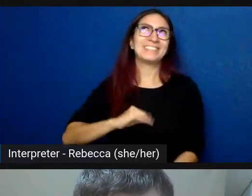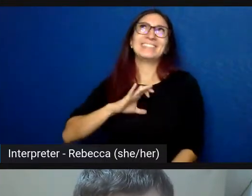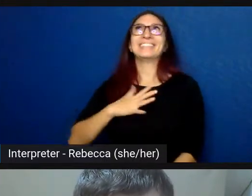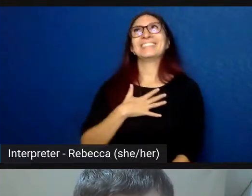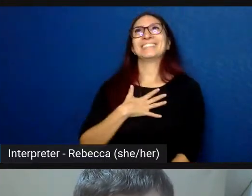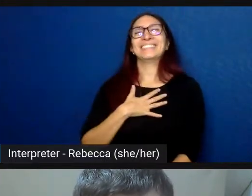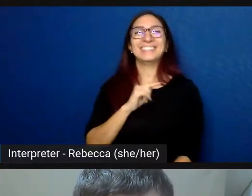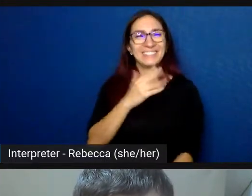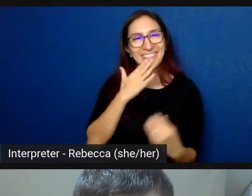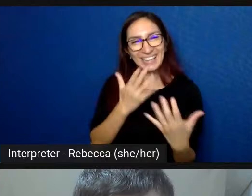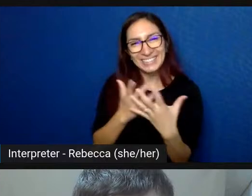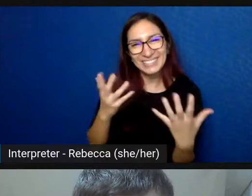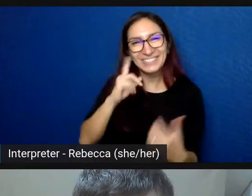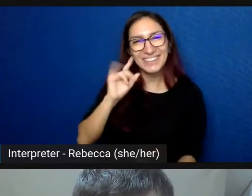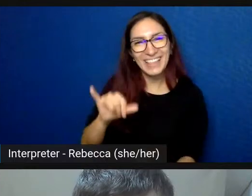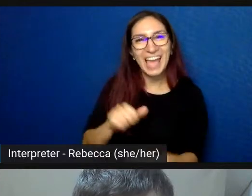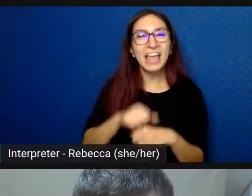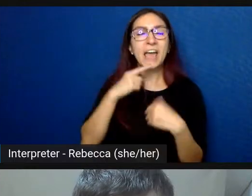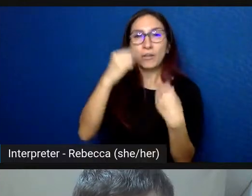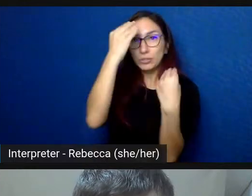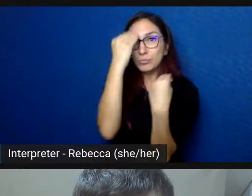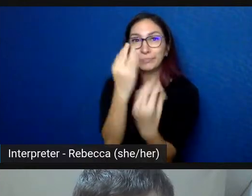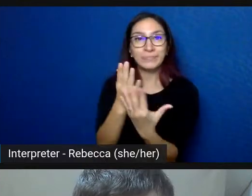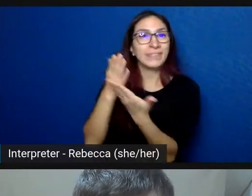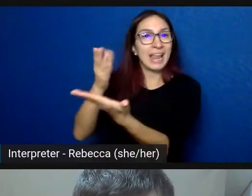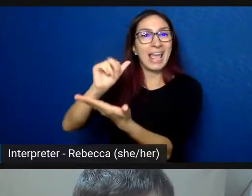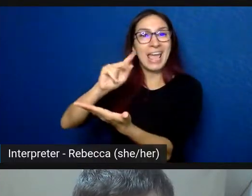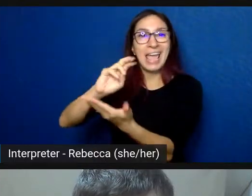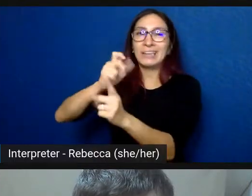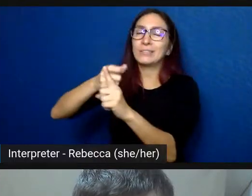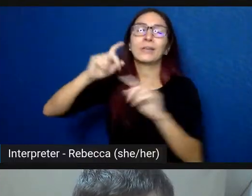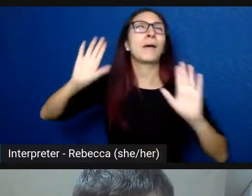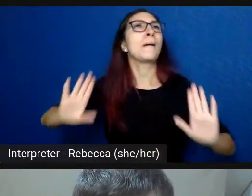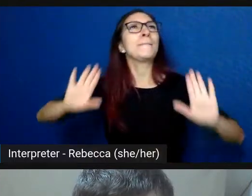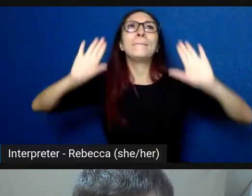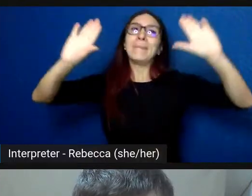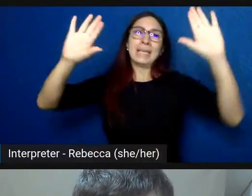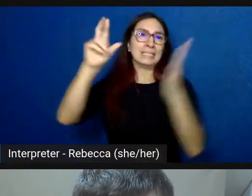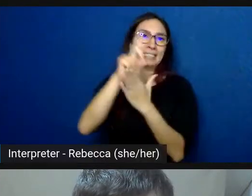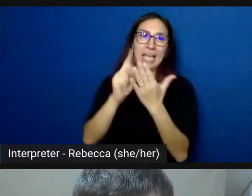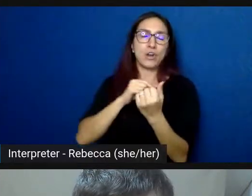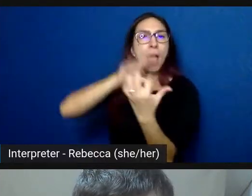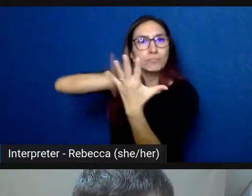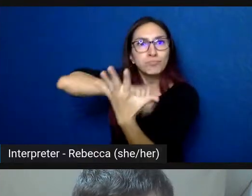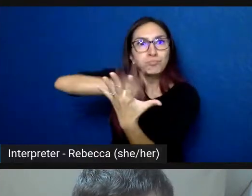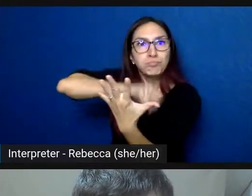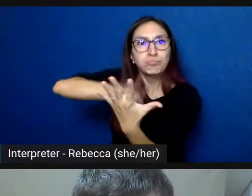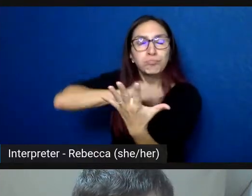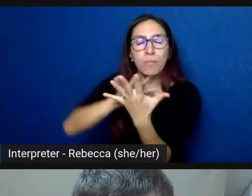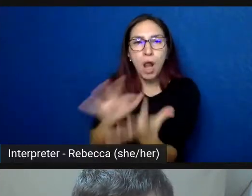Nice to have you start so that you can flatter us so much thank you for that. Let me say that you are